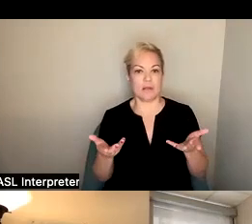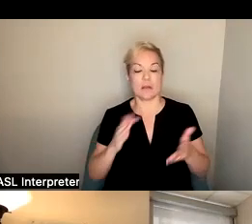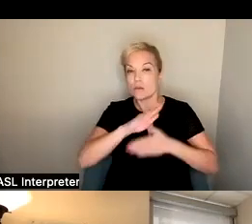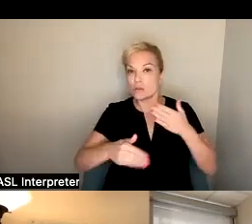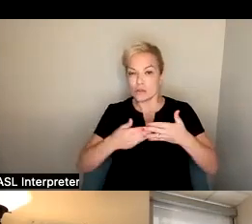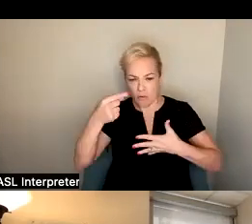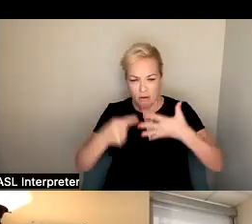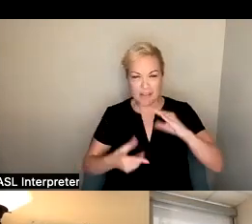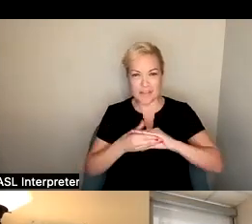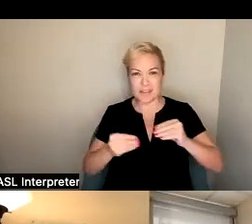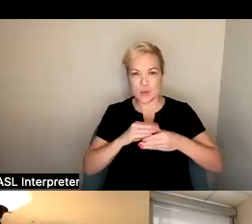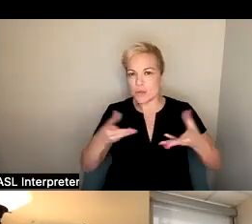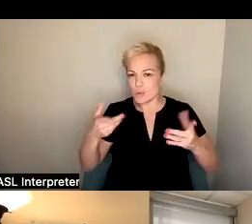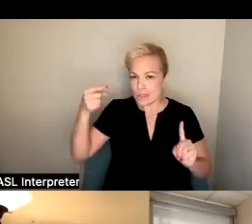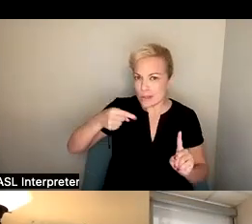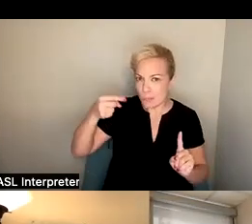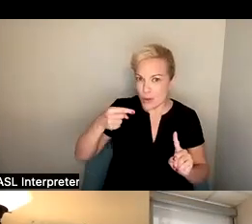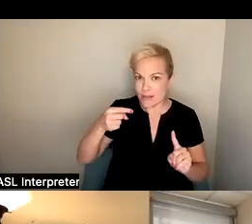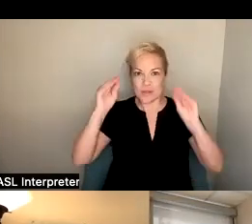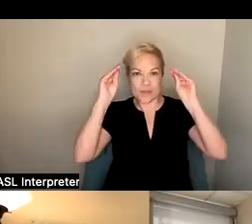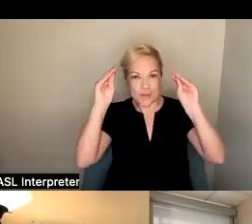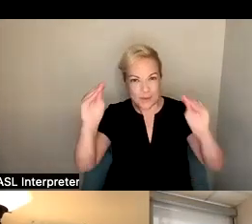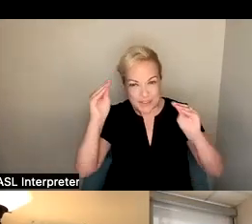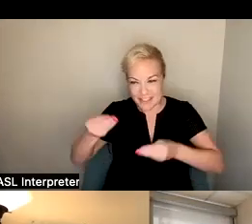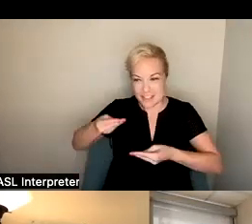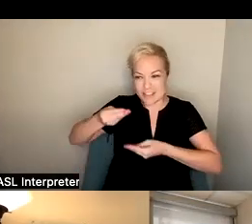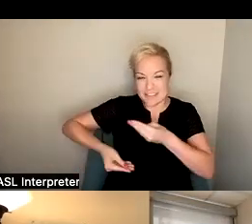they're meant to pass along knowledge, they're meant to share values, they're meant to inform